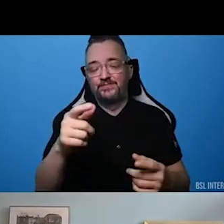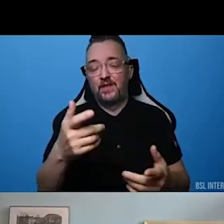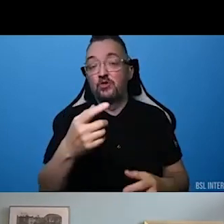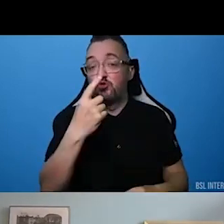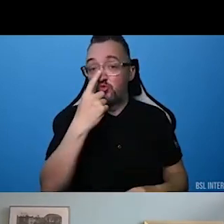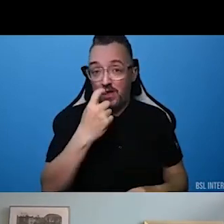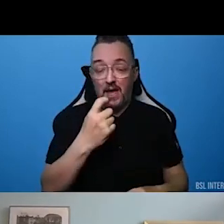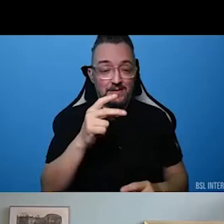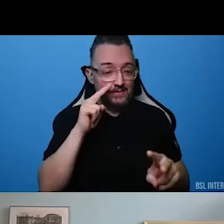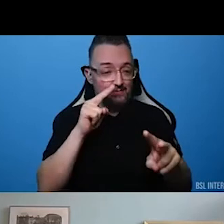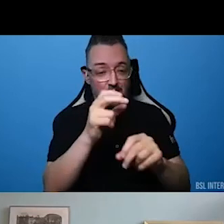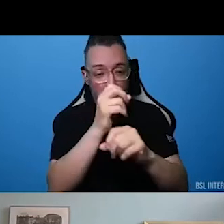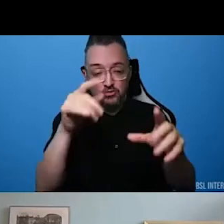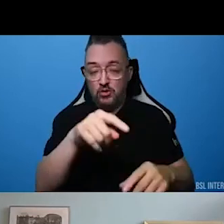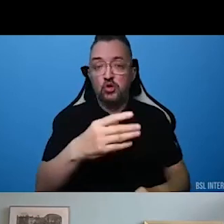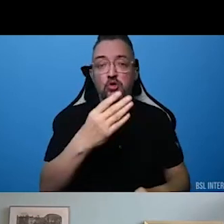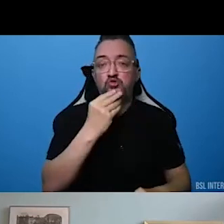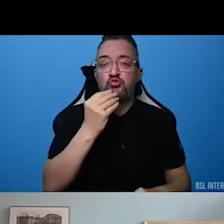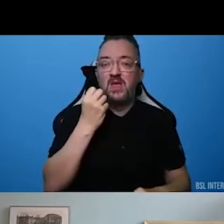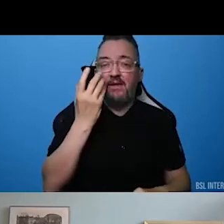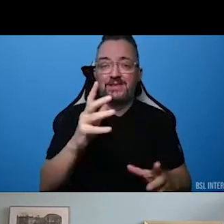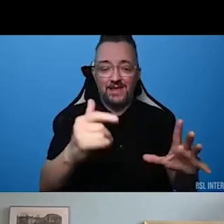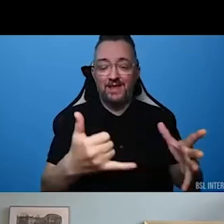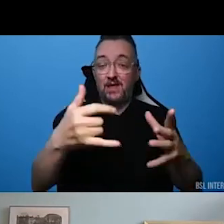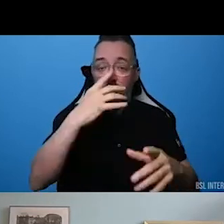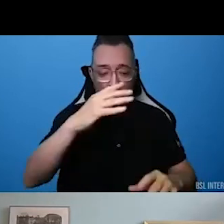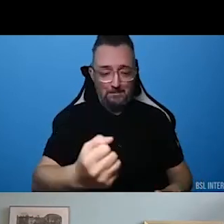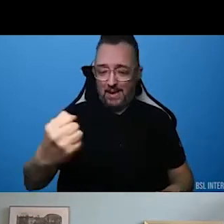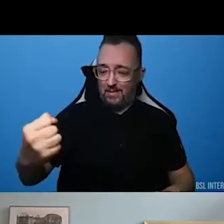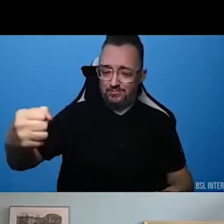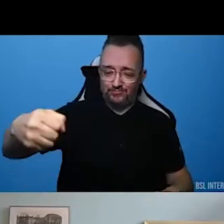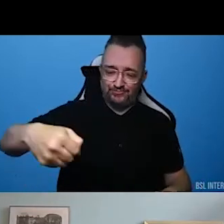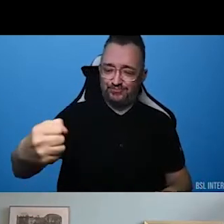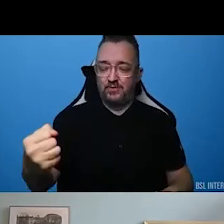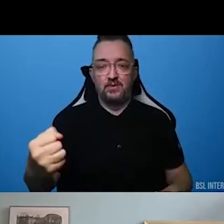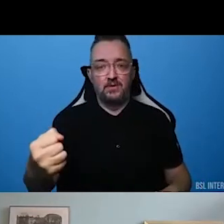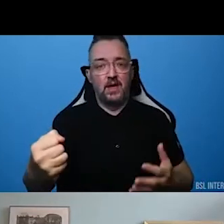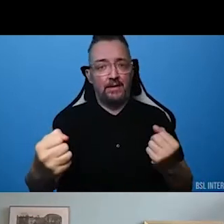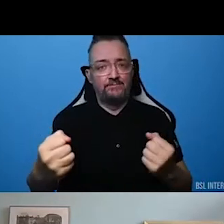but you can certainly imagine that they would have been like in your hands and this is something which I think connects us